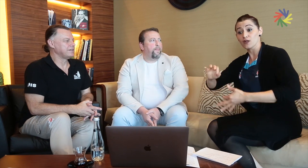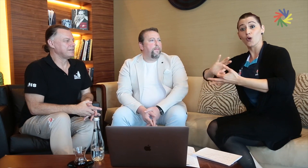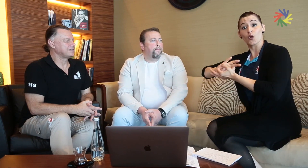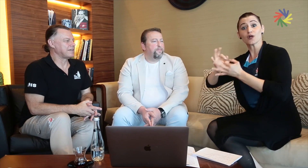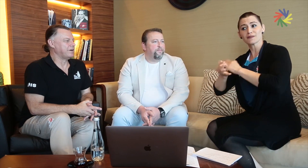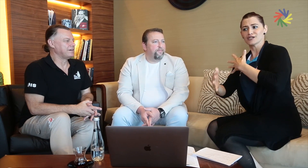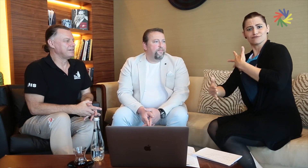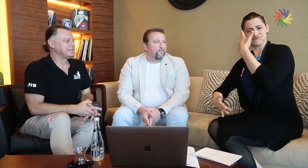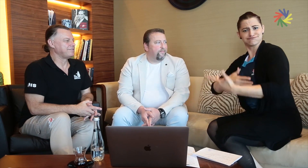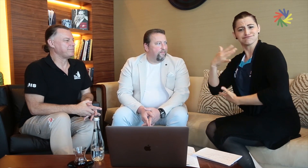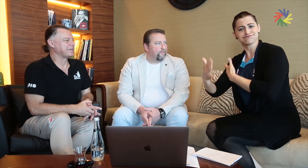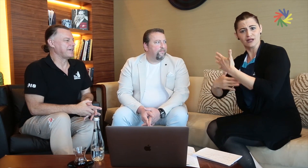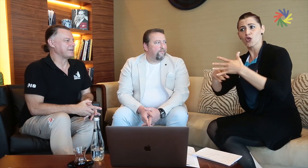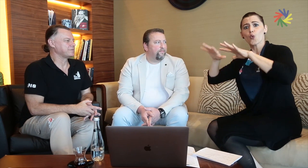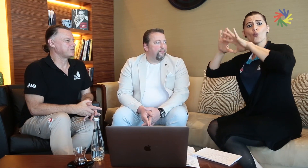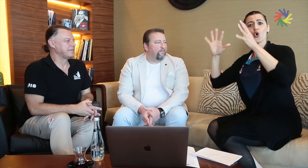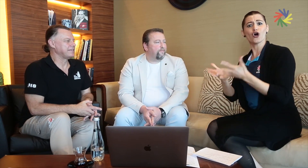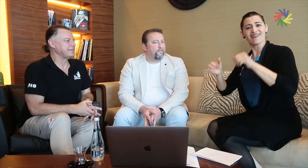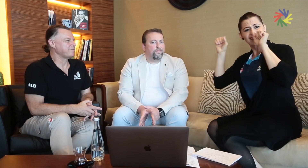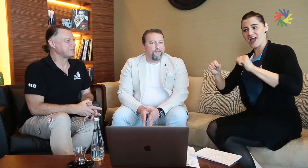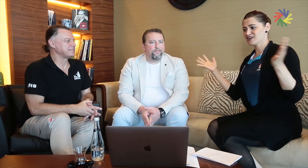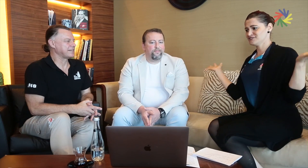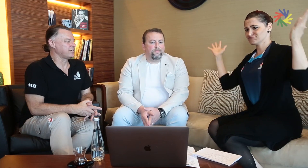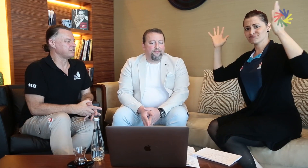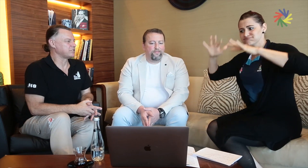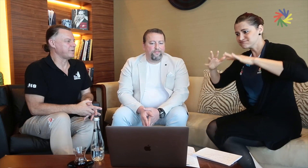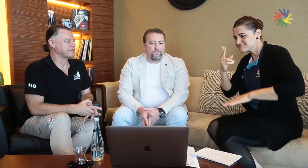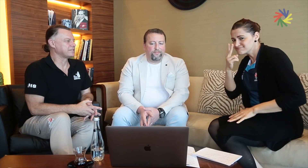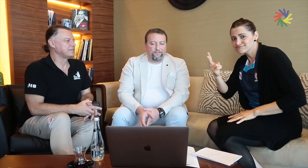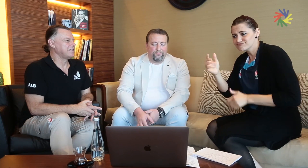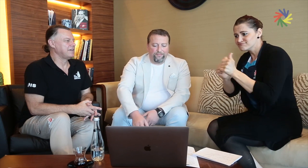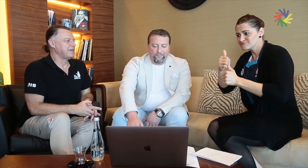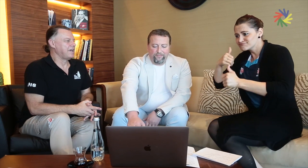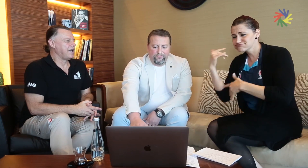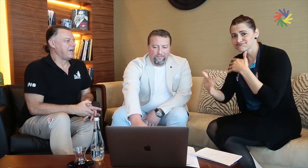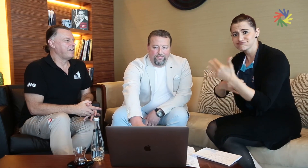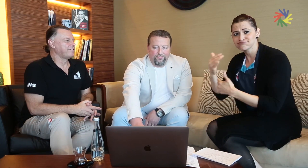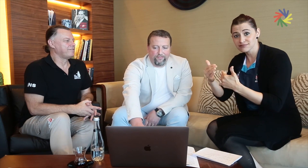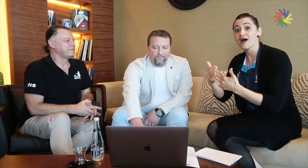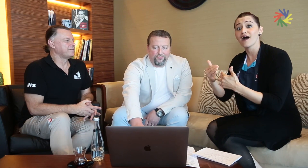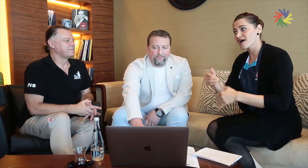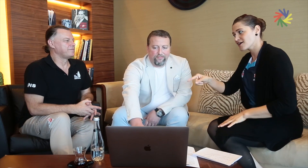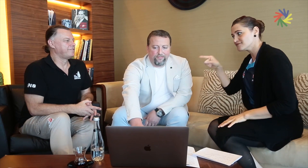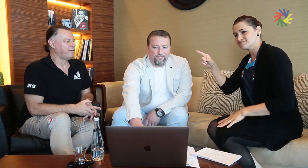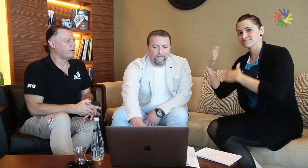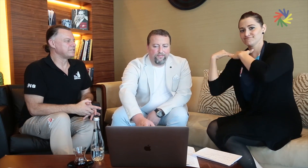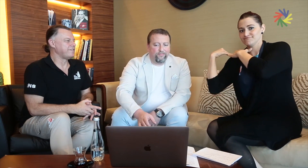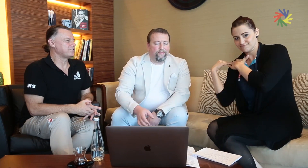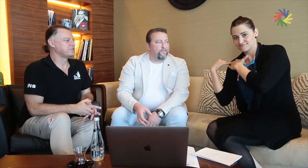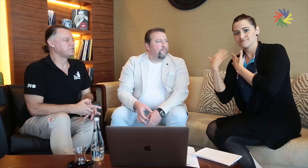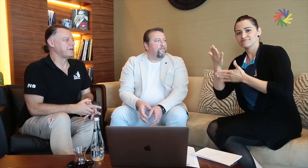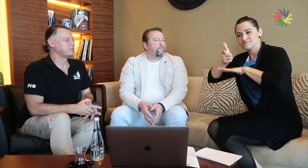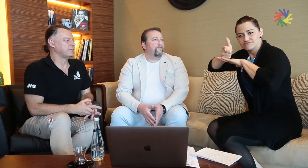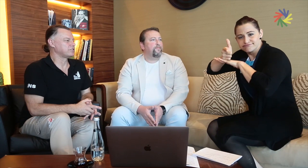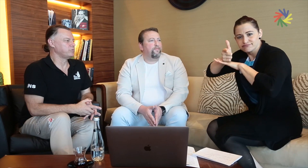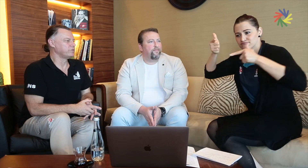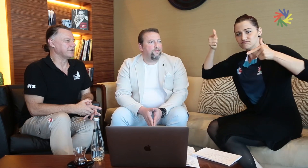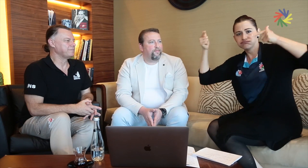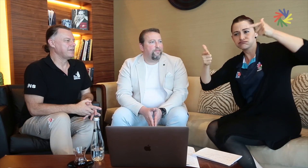now well known for hosting the 23rd Summer Deaflympics.